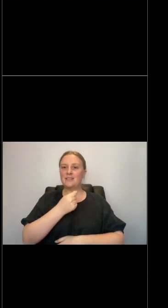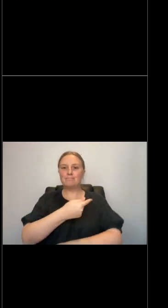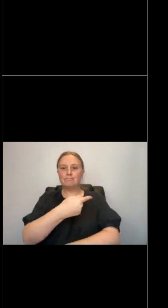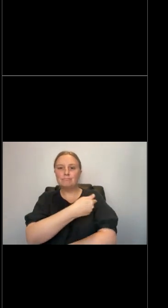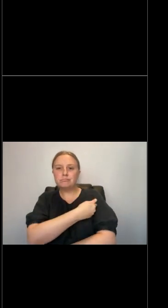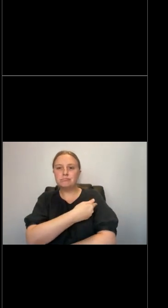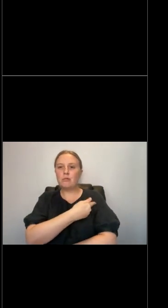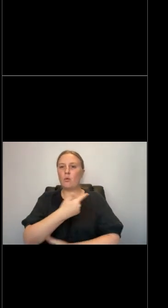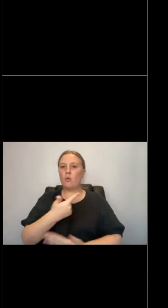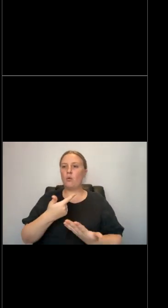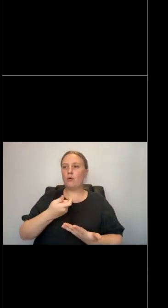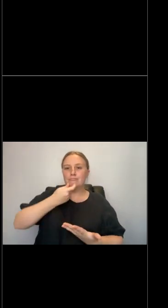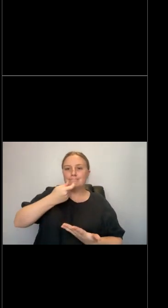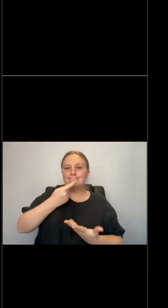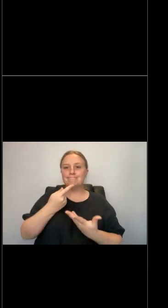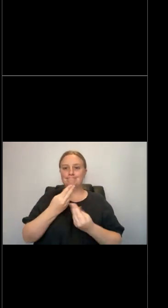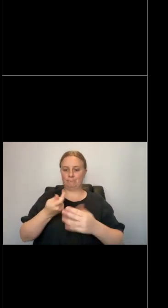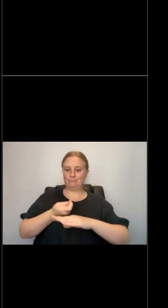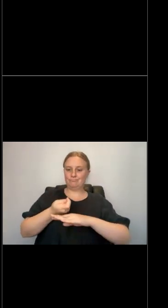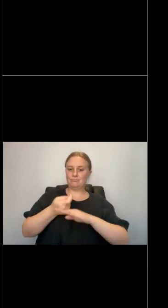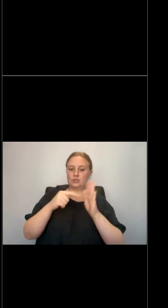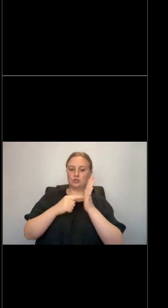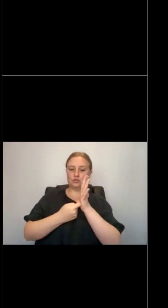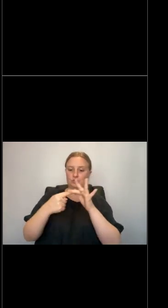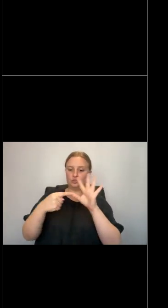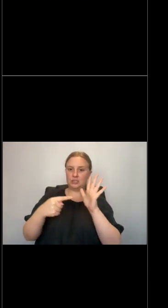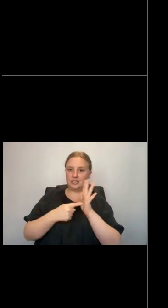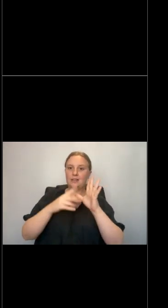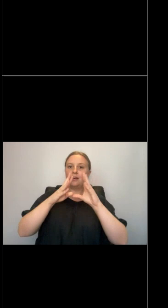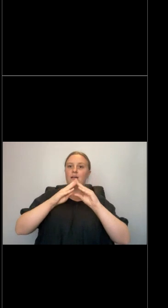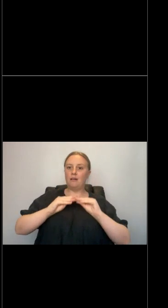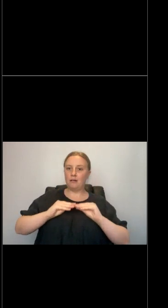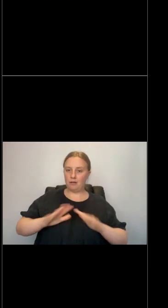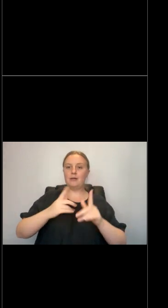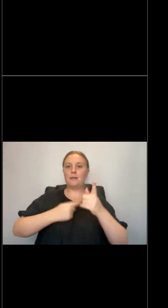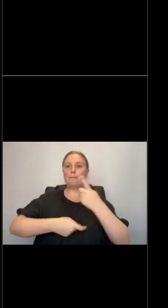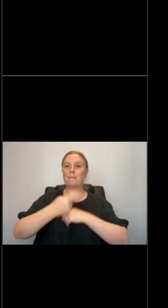Of course, there are situations where fitness or unfitness can be permanent.